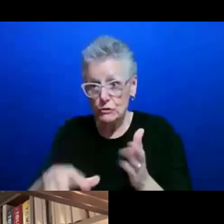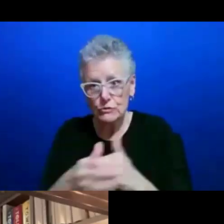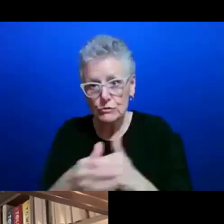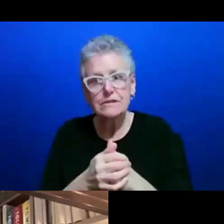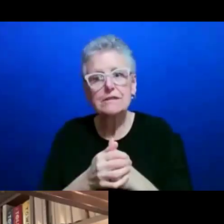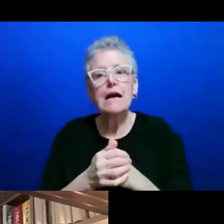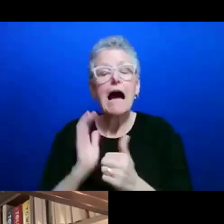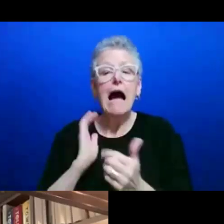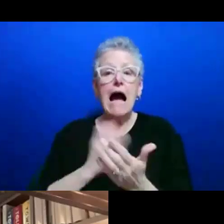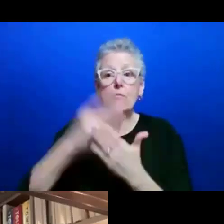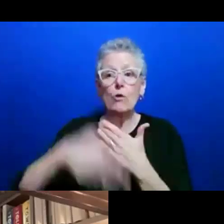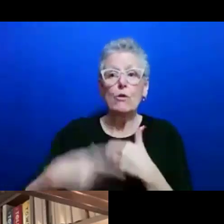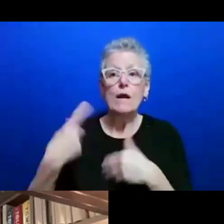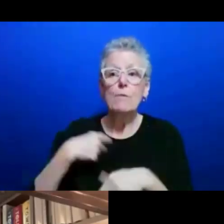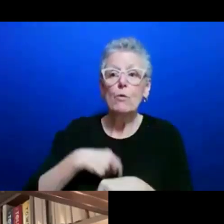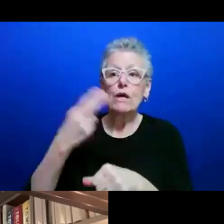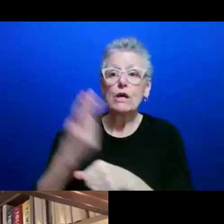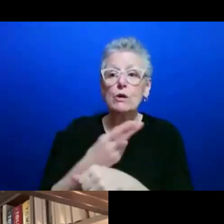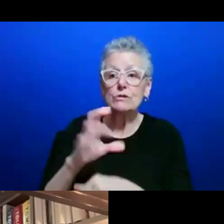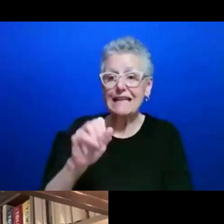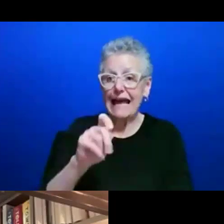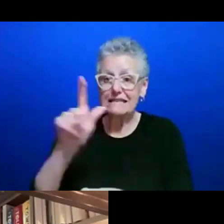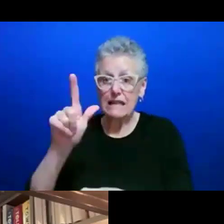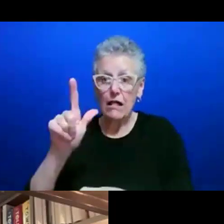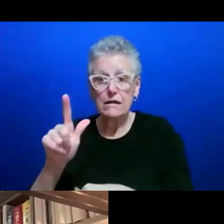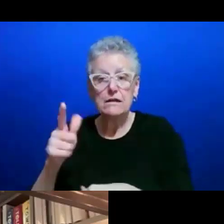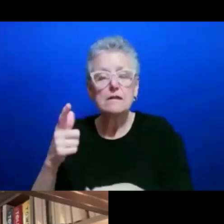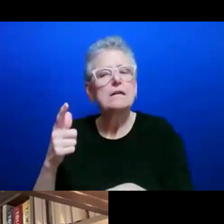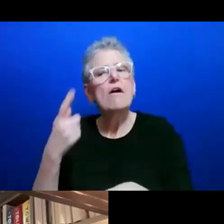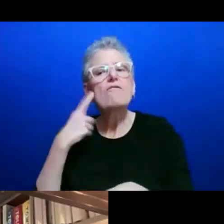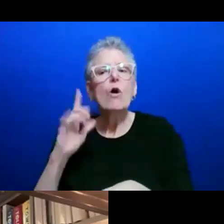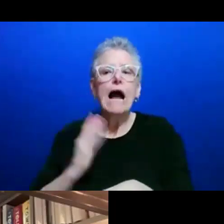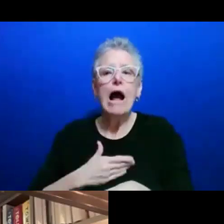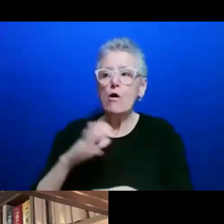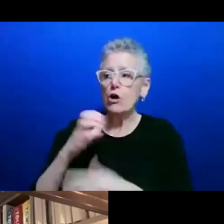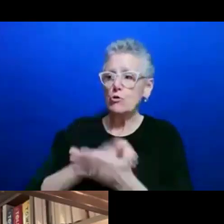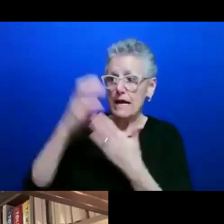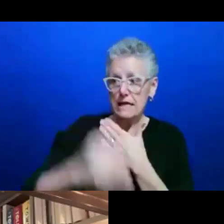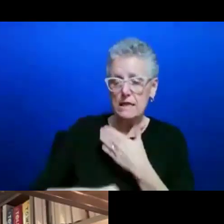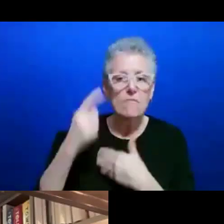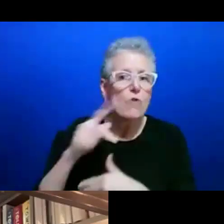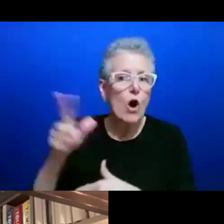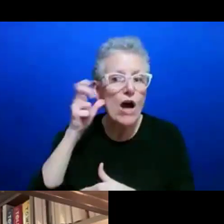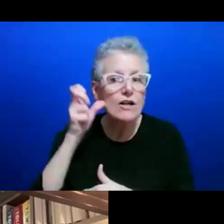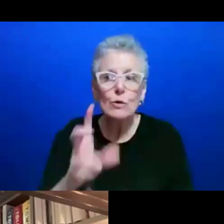we use the CASLLS as our framework and curriculum for auditory speech and language,